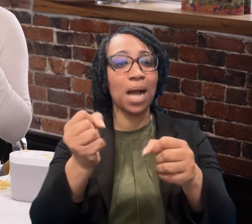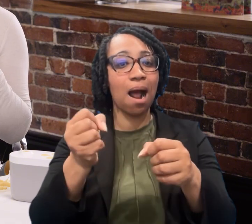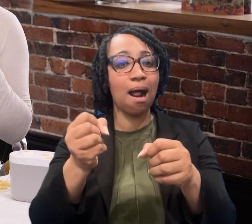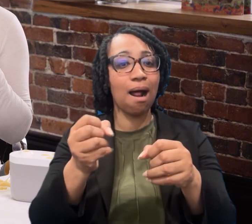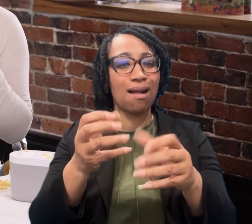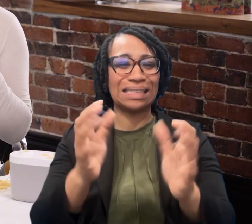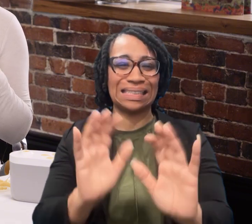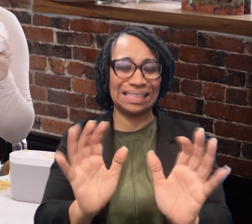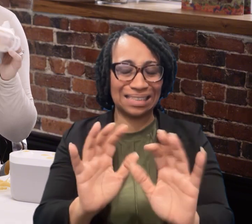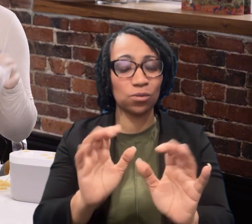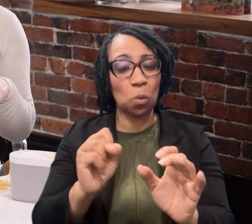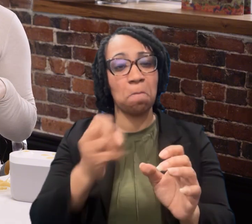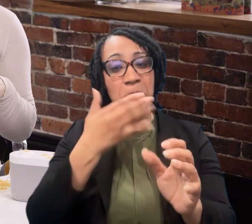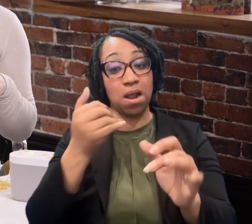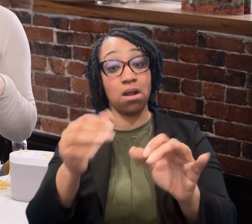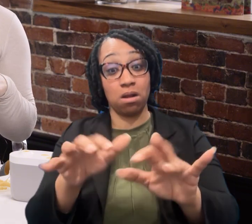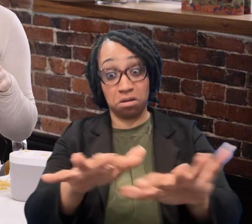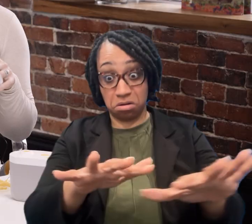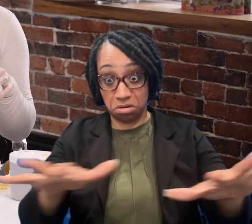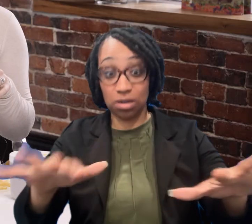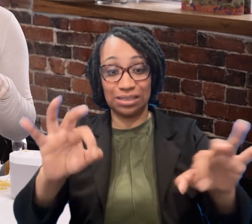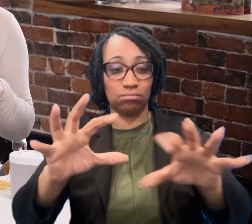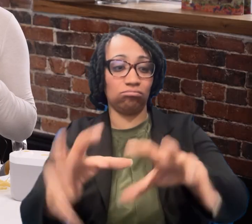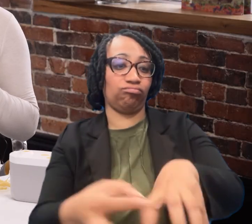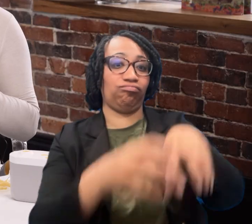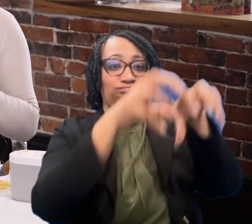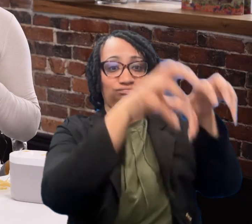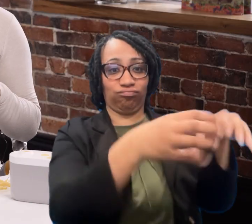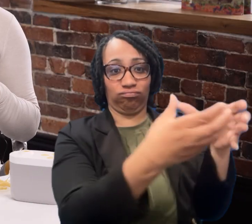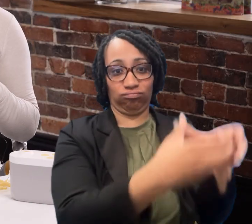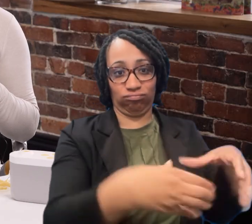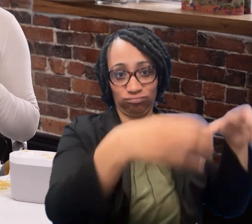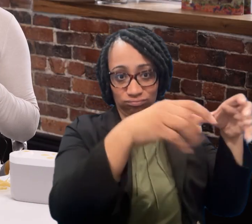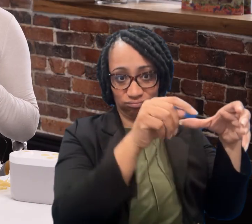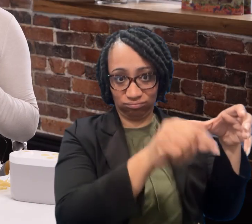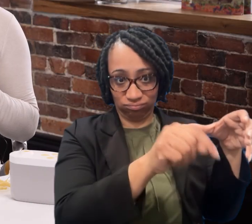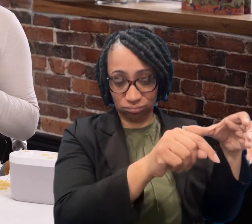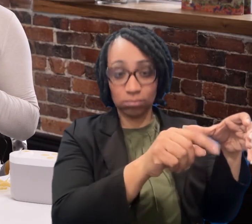that might be on there, put them in a clean, separate bowl from the rest of your food dishes.